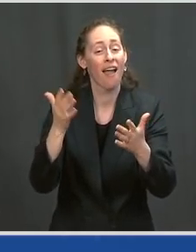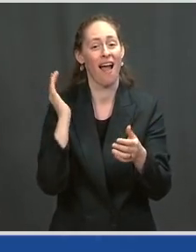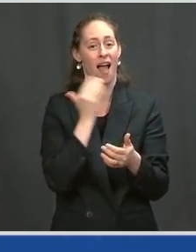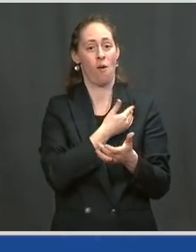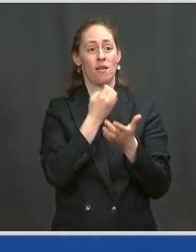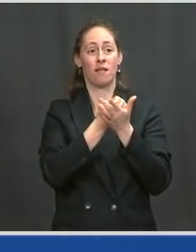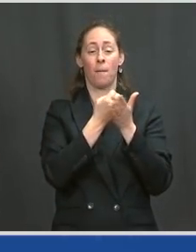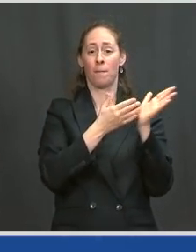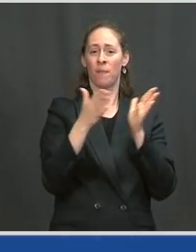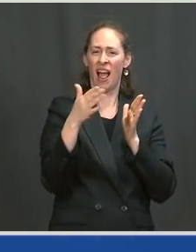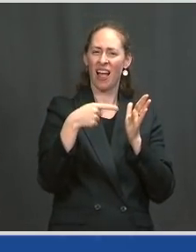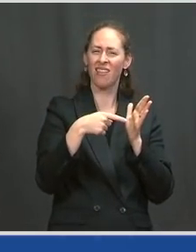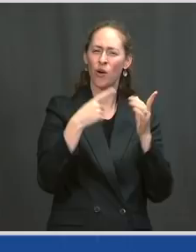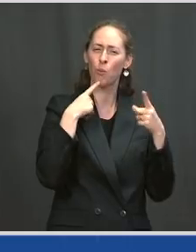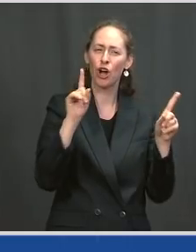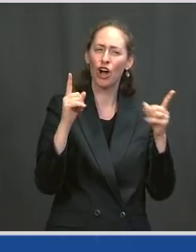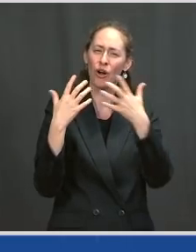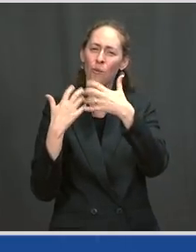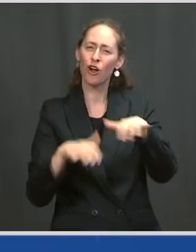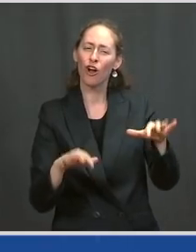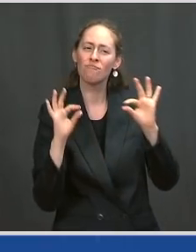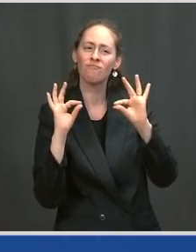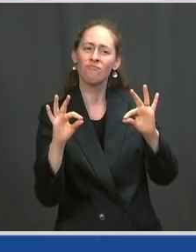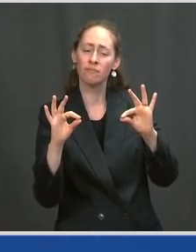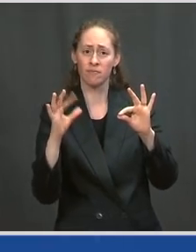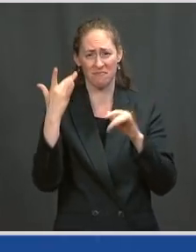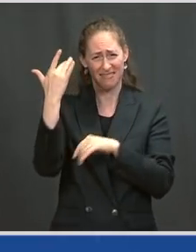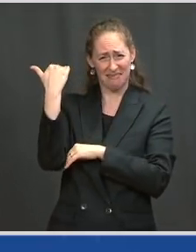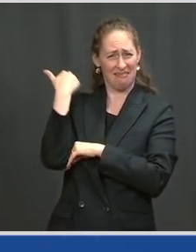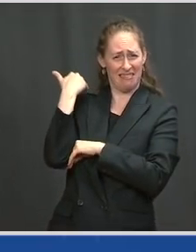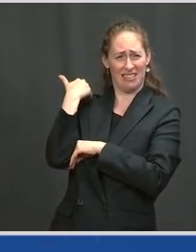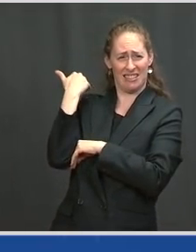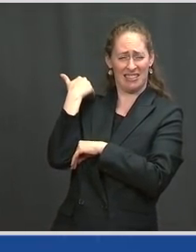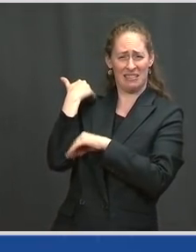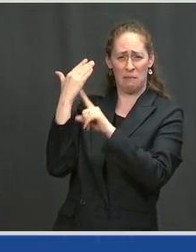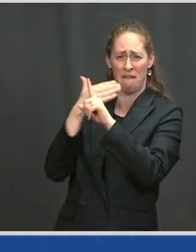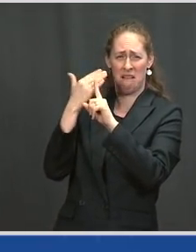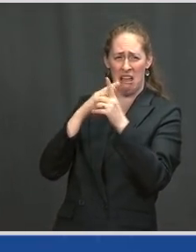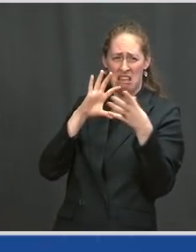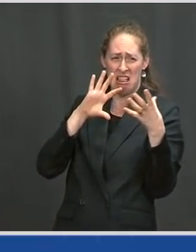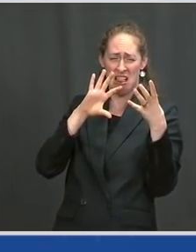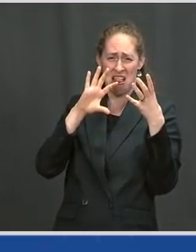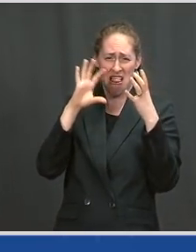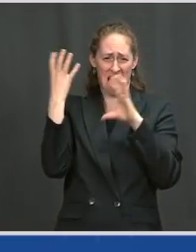was in would be simple, easy, immediate, or perfectly steady.